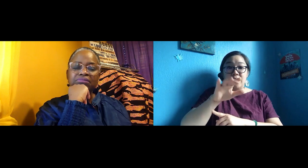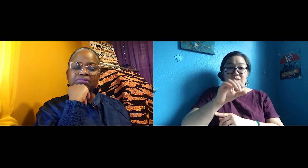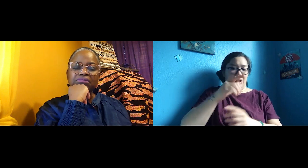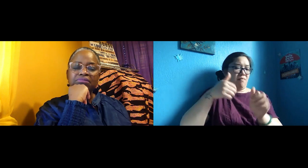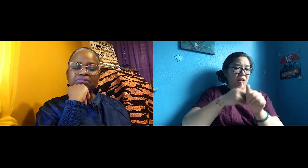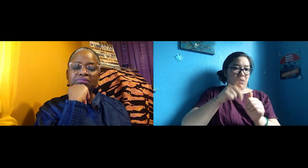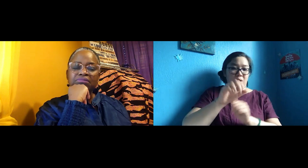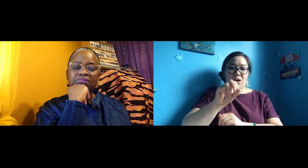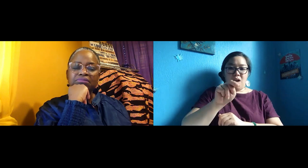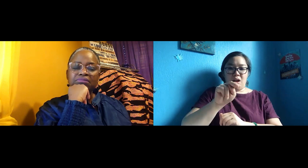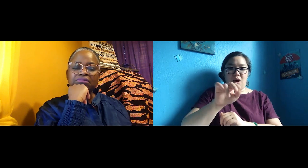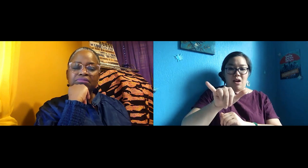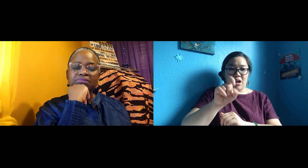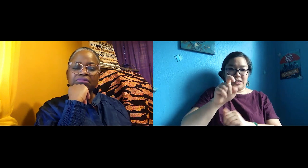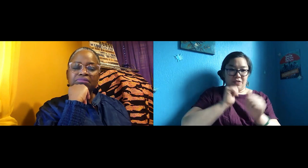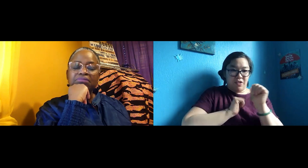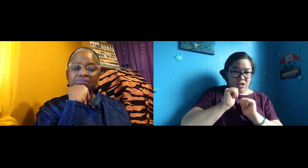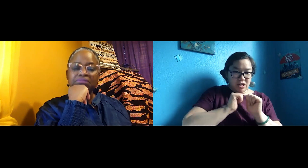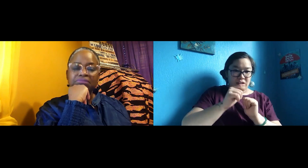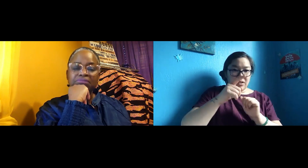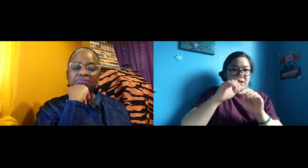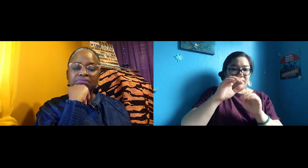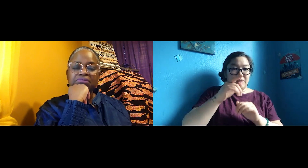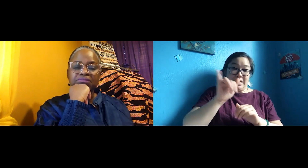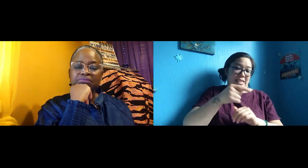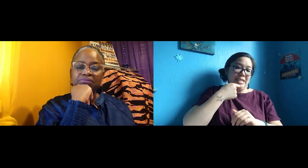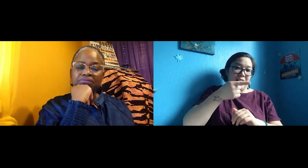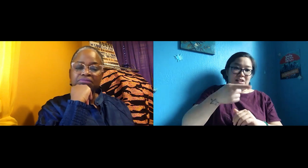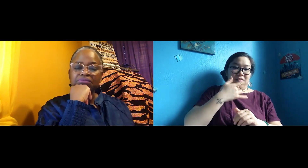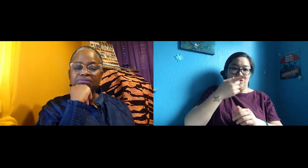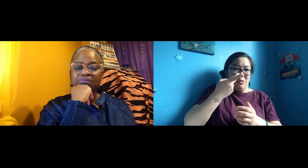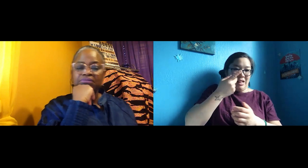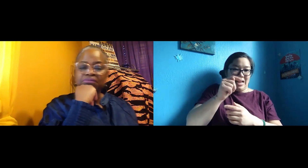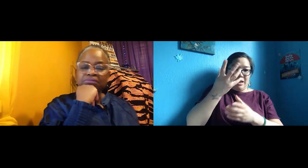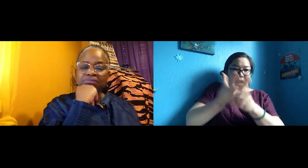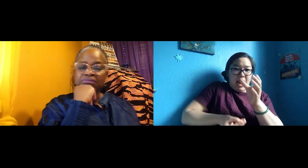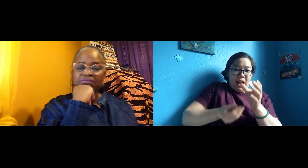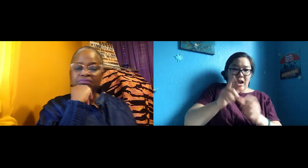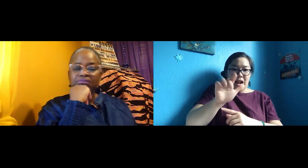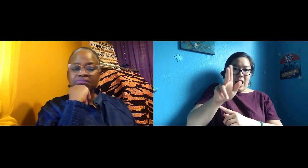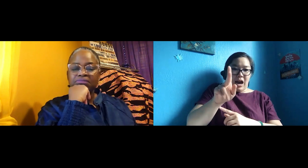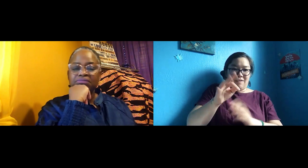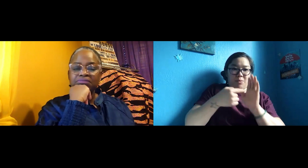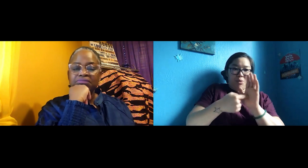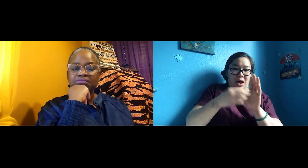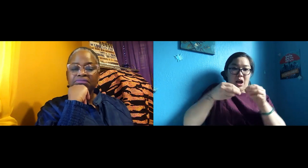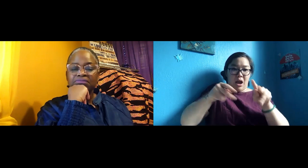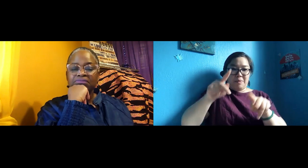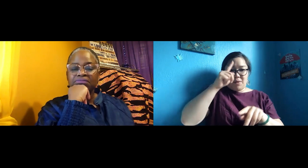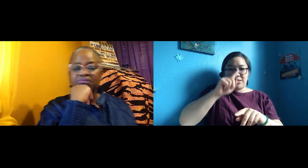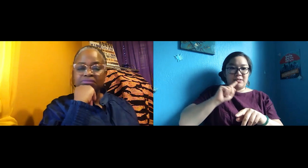Right, I agree. Following up on the Onyx Theater - like you said, there was a lack of opportunity